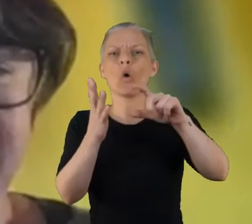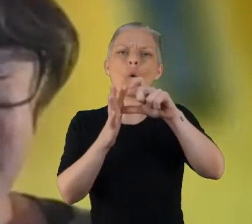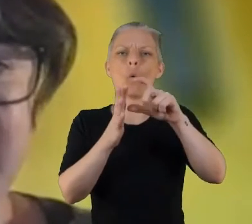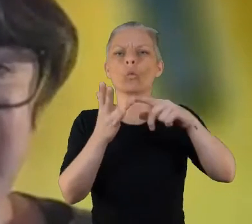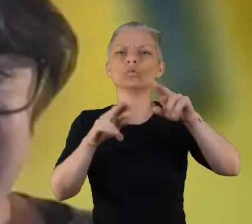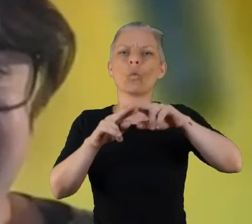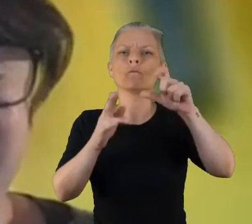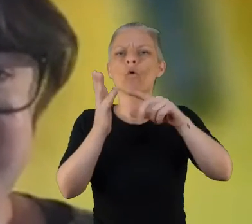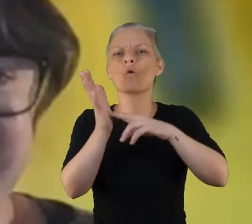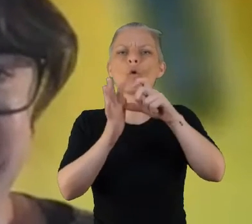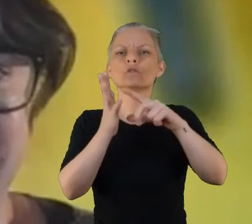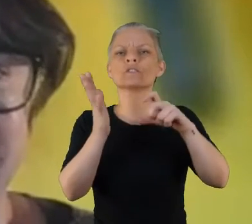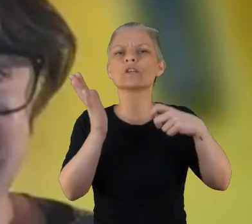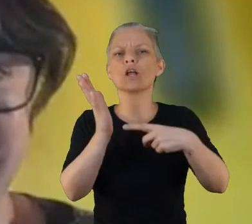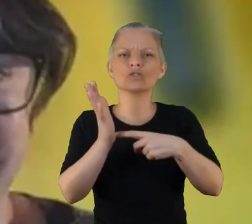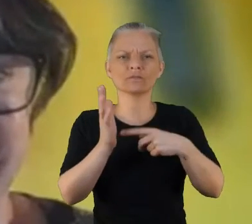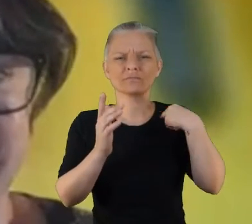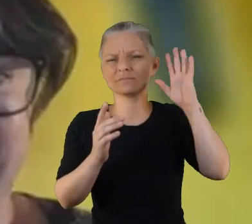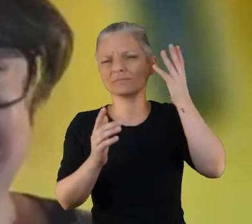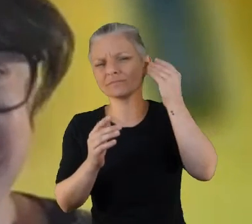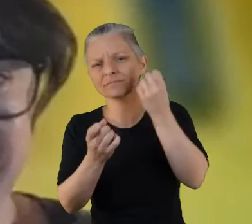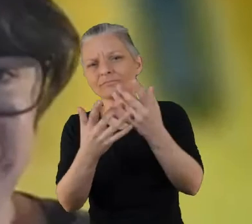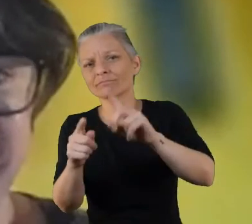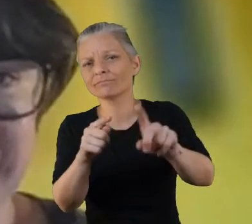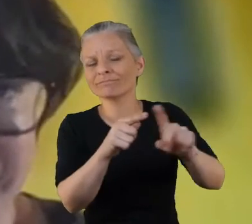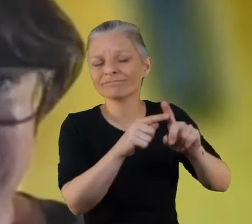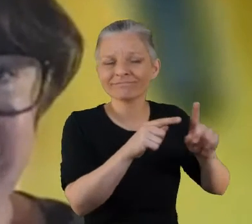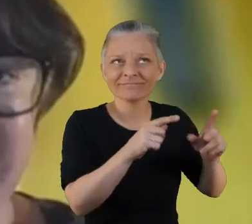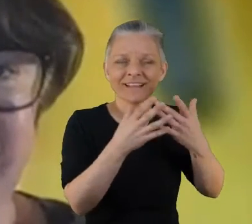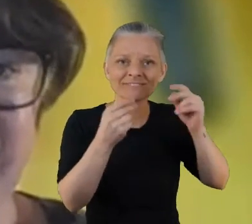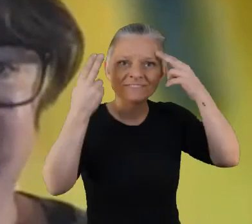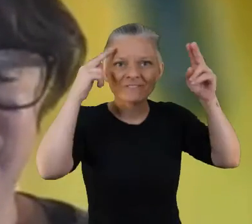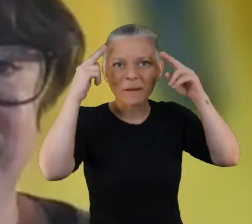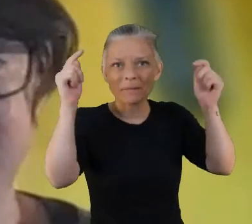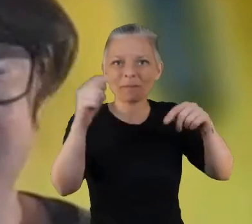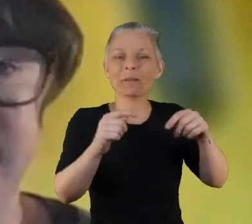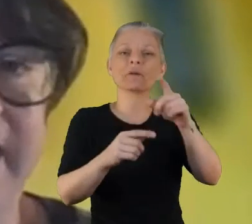But there needs to be some sort of grounding for the group to come back to to understand